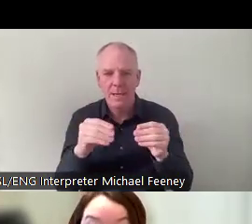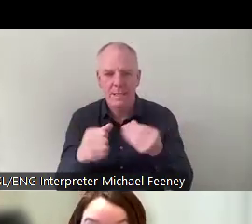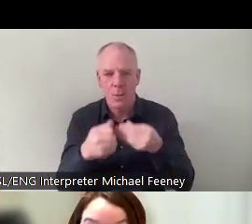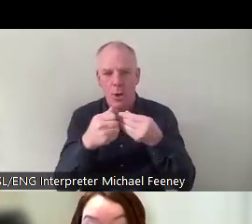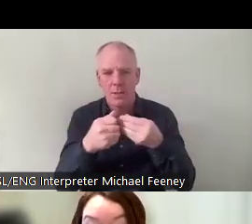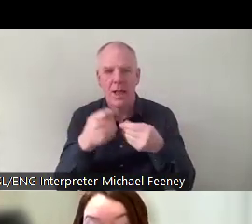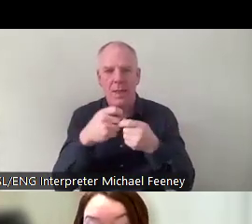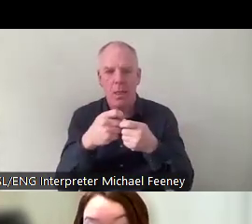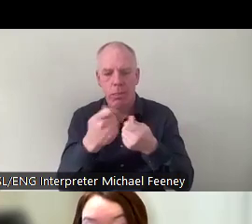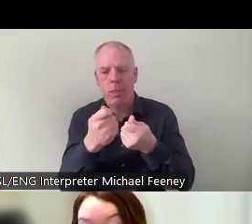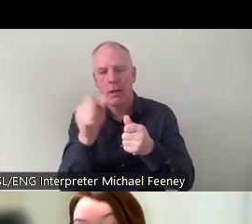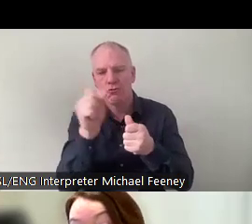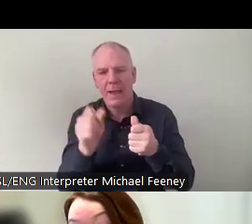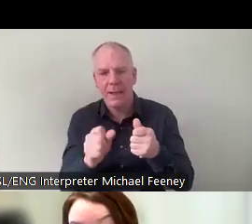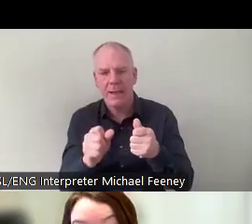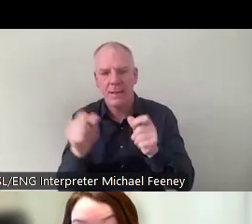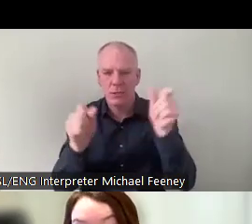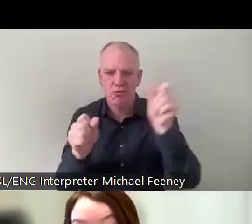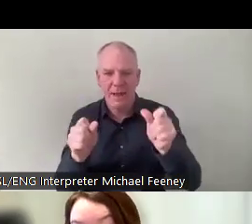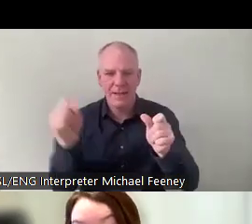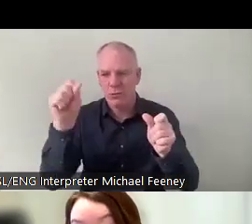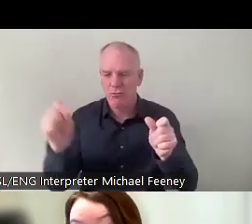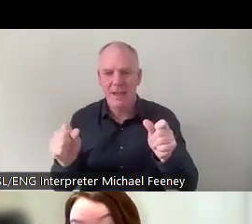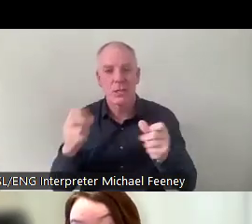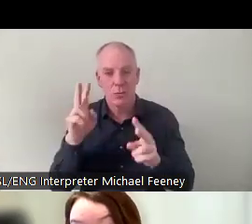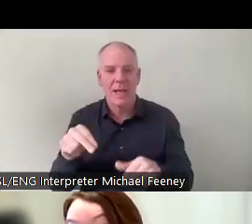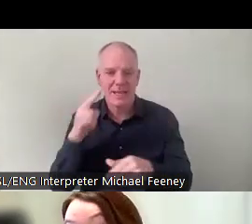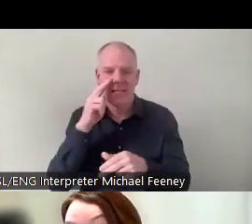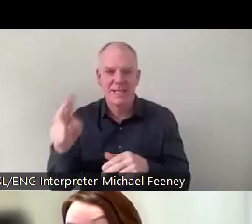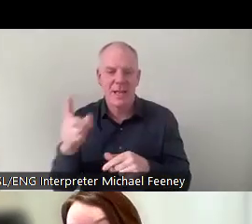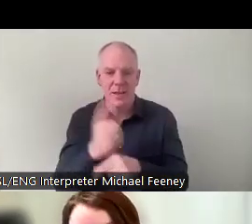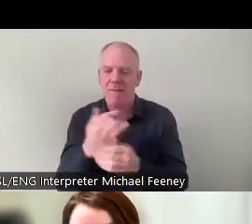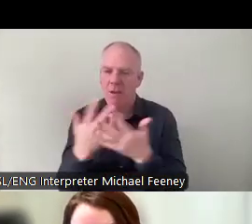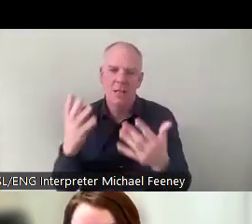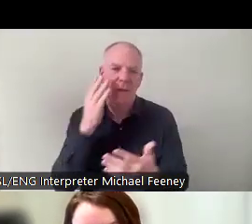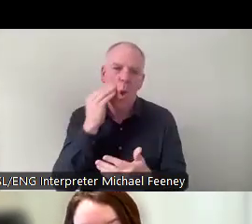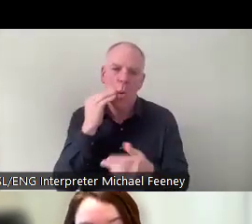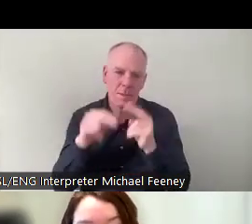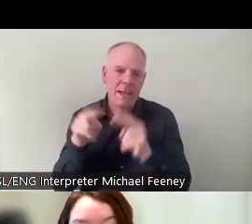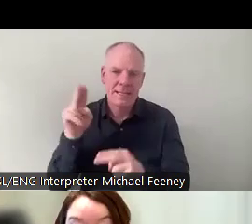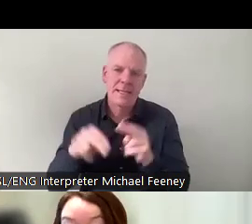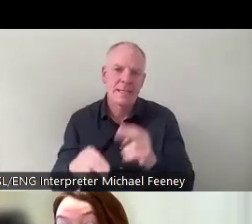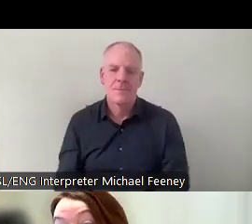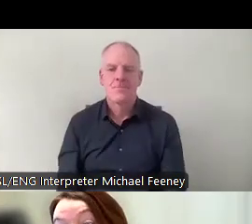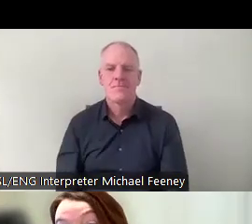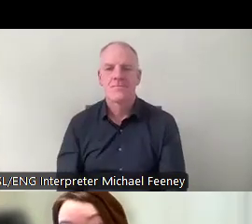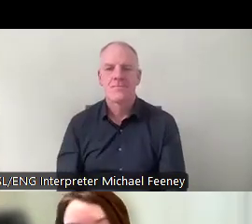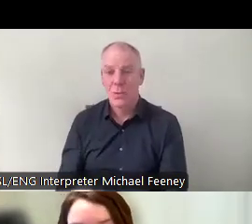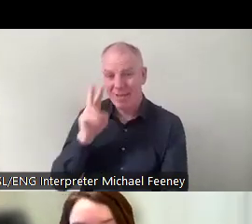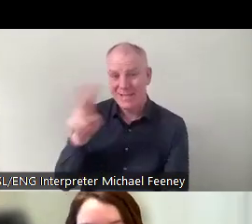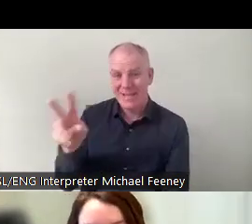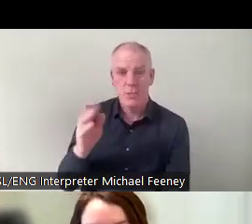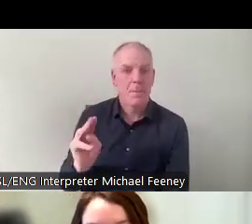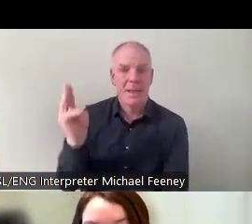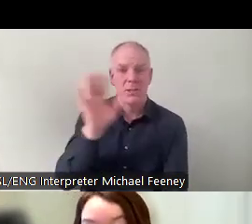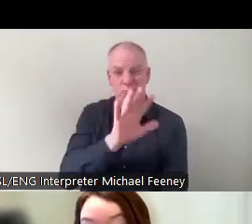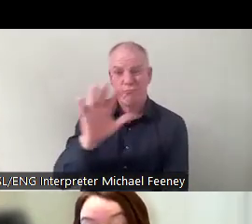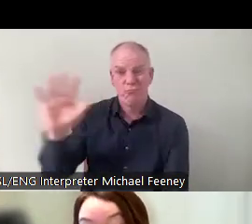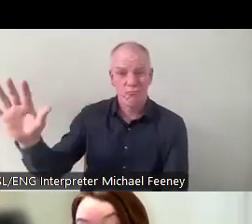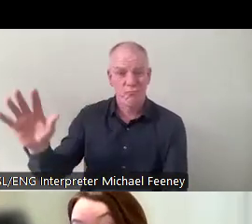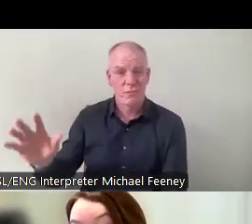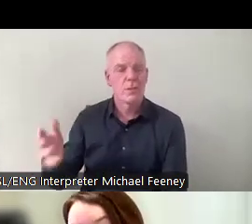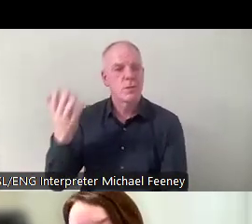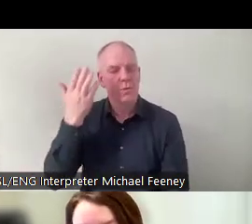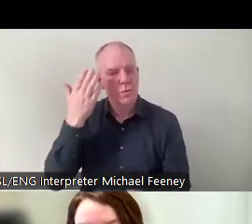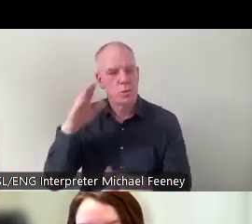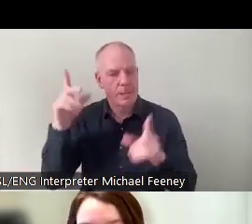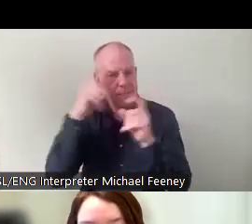break, leading to the craquelure that you will see on many aged paintings. So here are some images just to illustrate the challenge we were faced with in dealing with